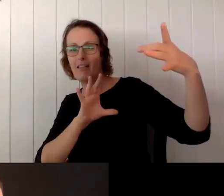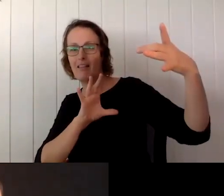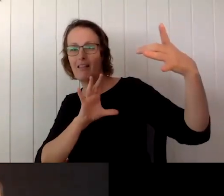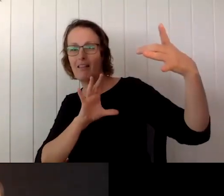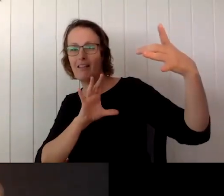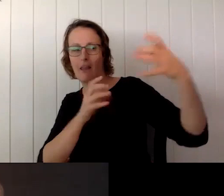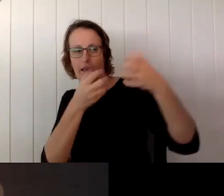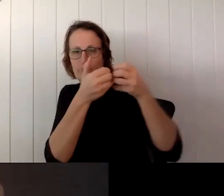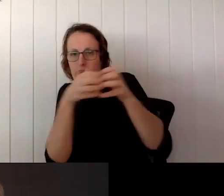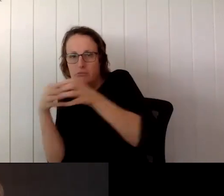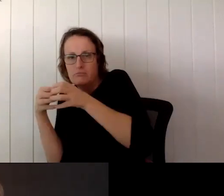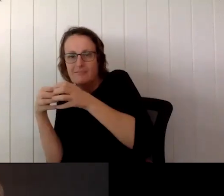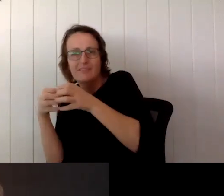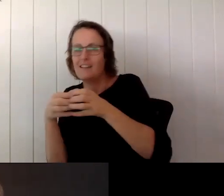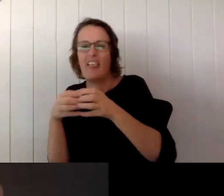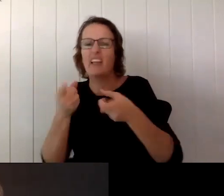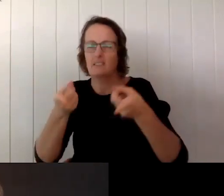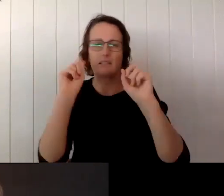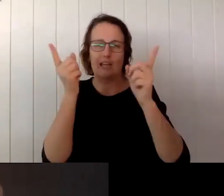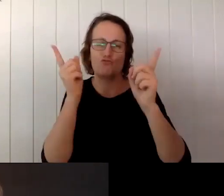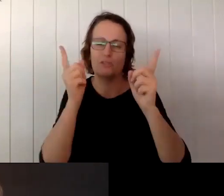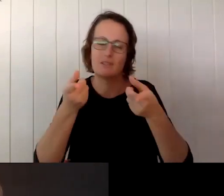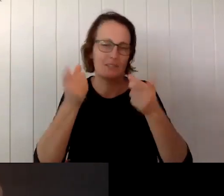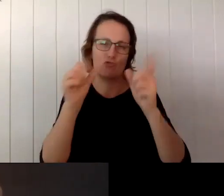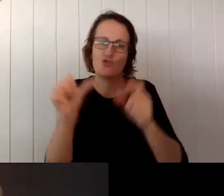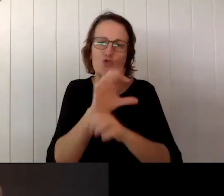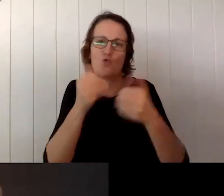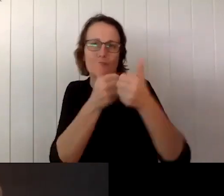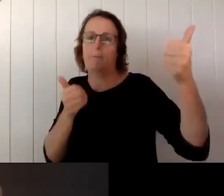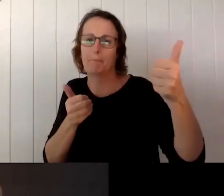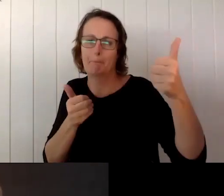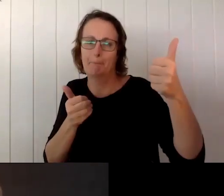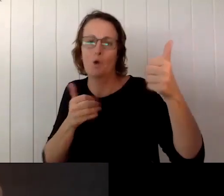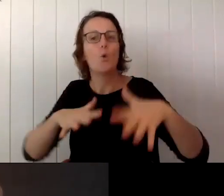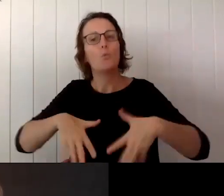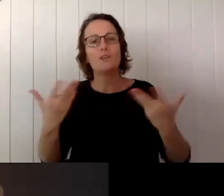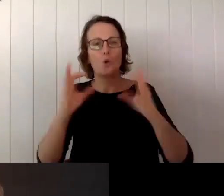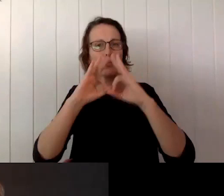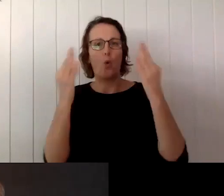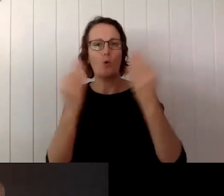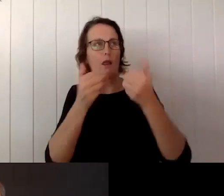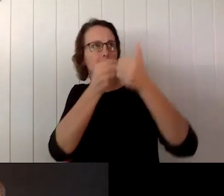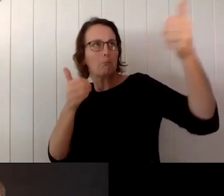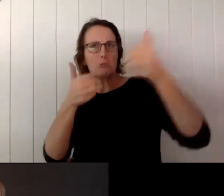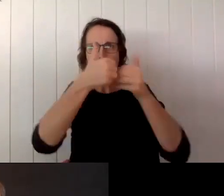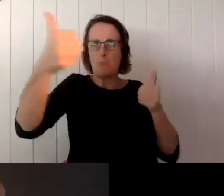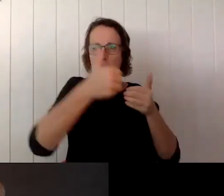organisation. And that's really dangerous in these times. What we don't need is organisations with small tribes building and starting